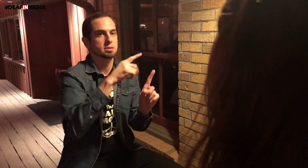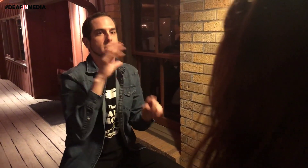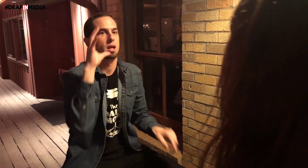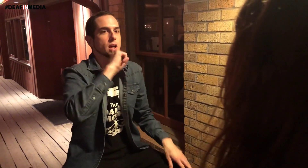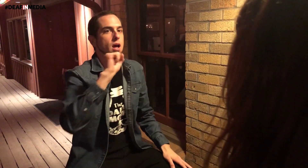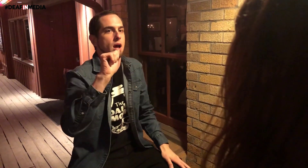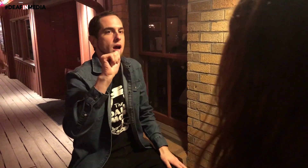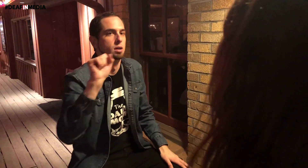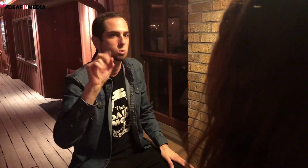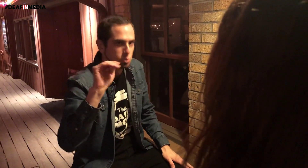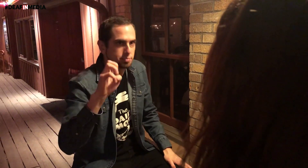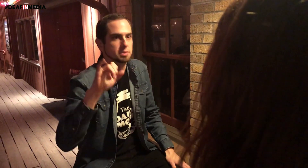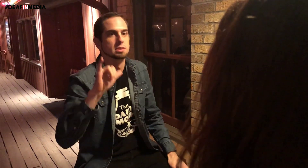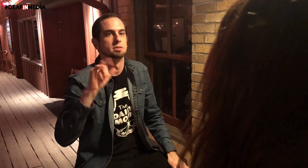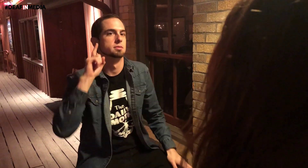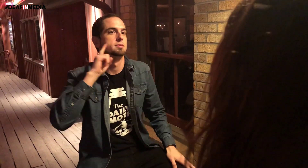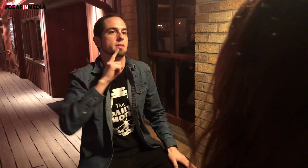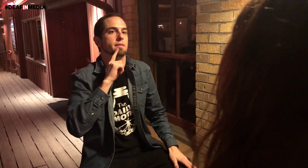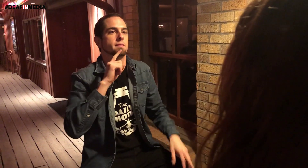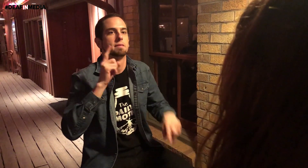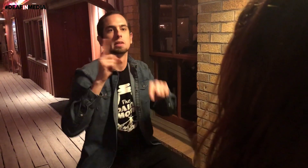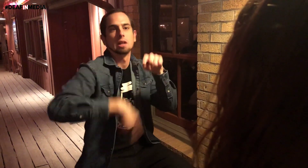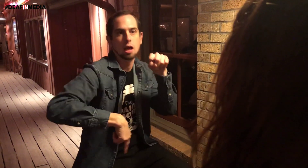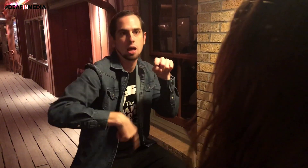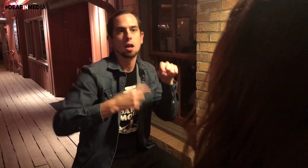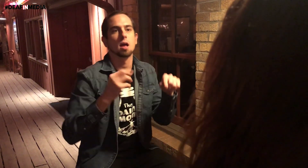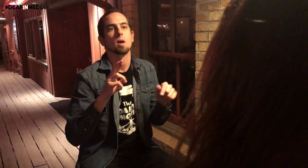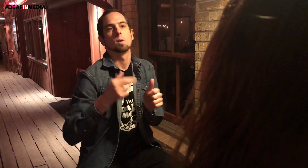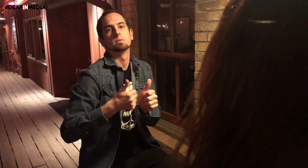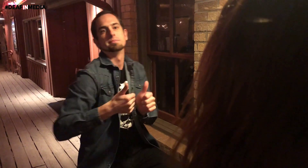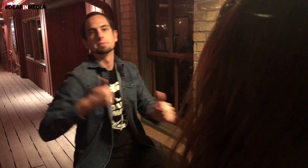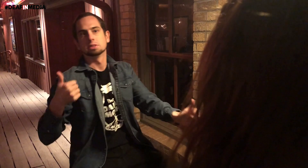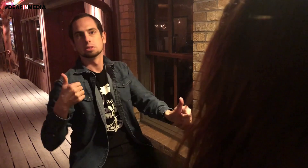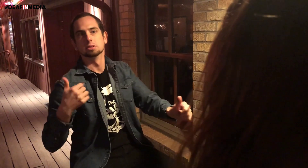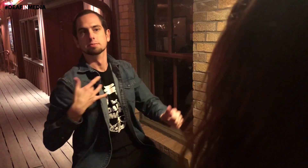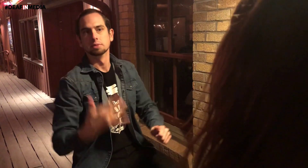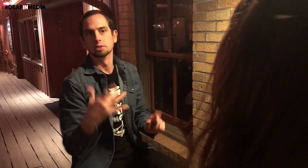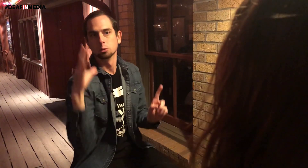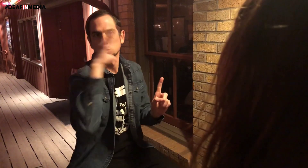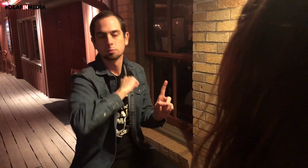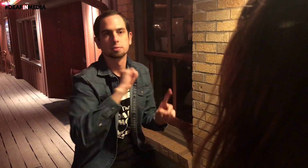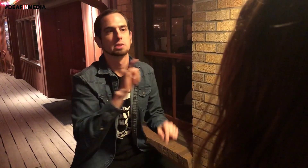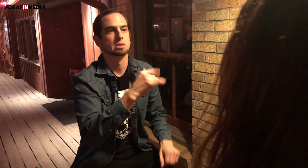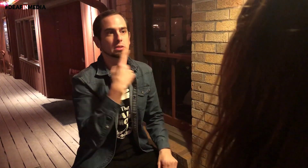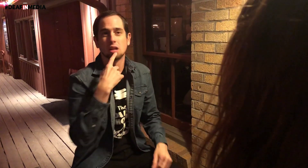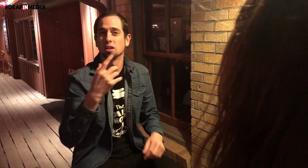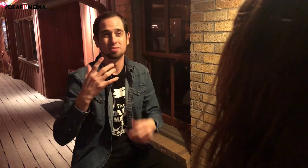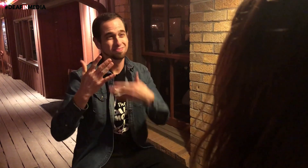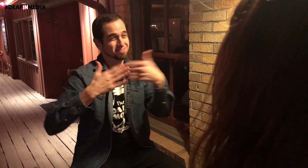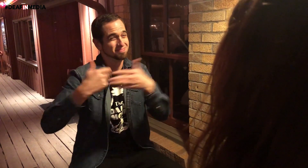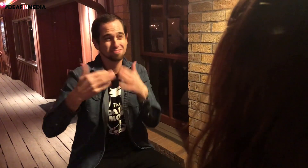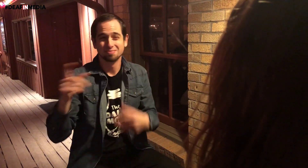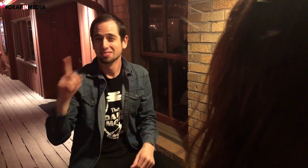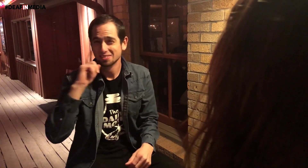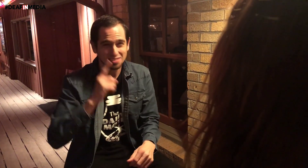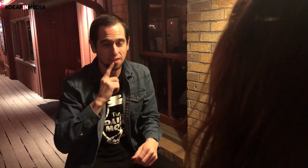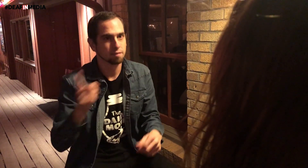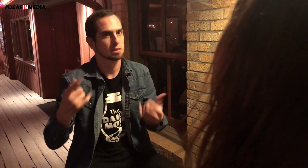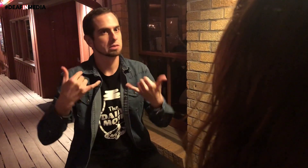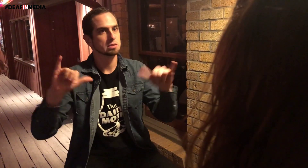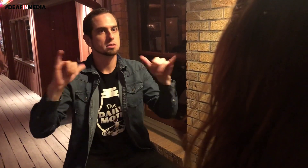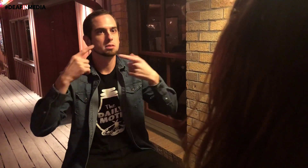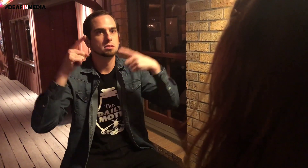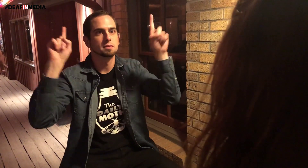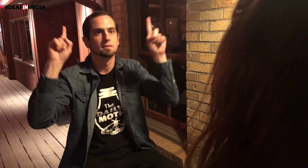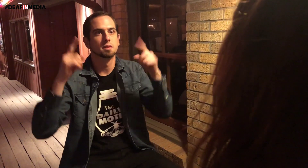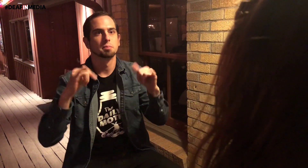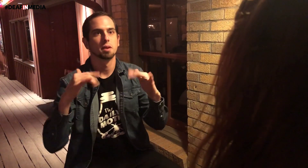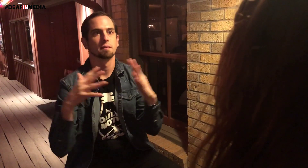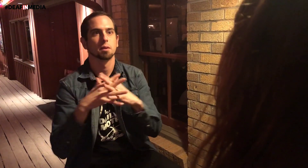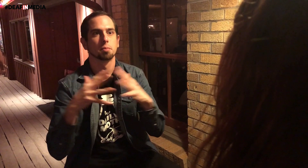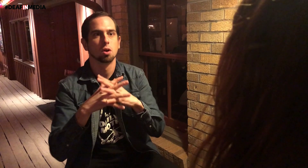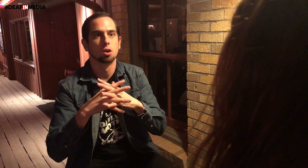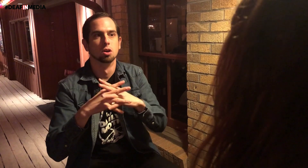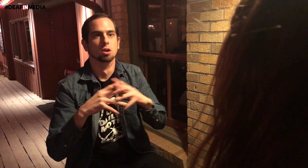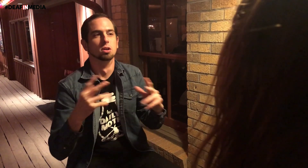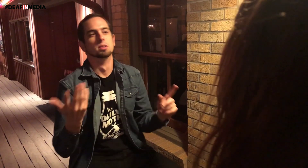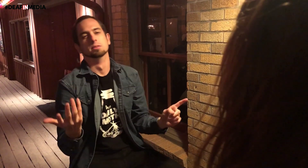is that they assume that Deaf can’t, so they say things like “even though he’s deaf he still can play football,”